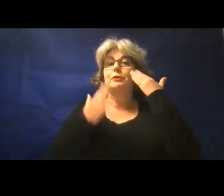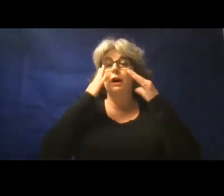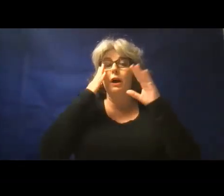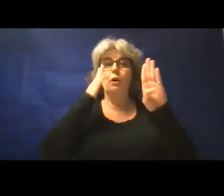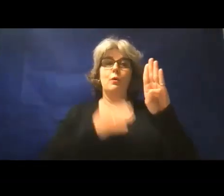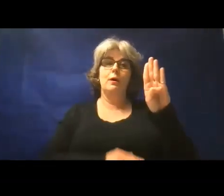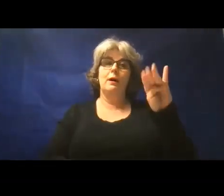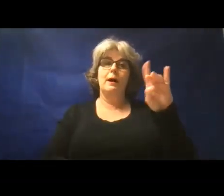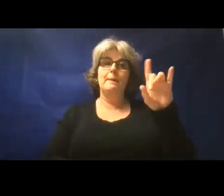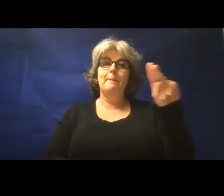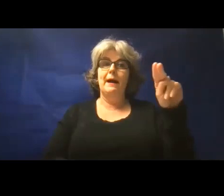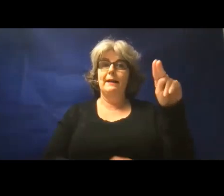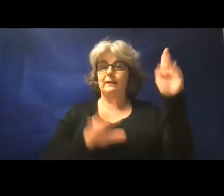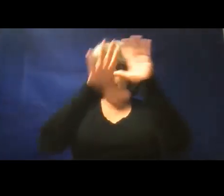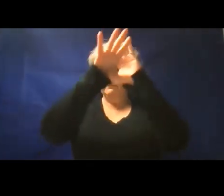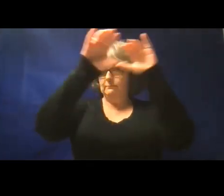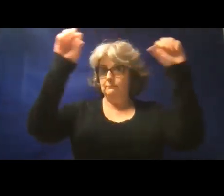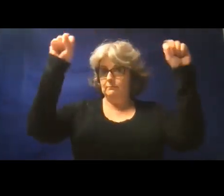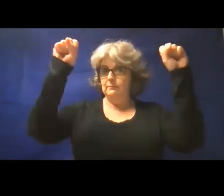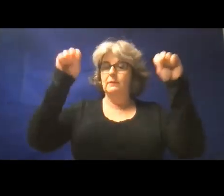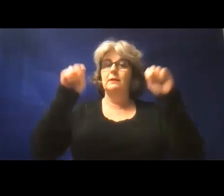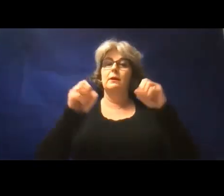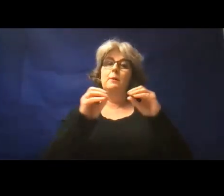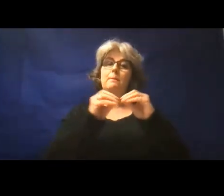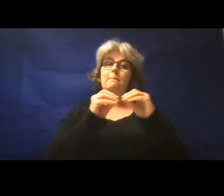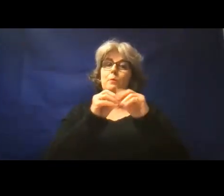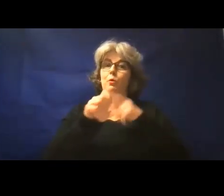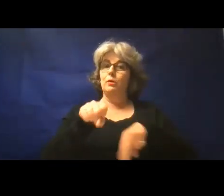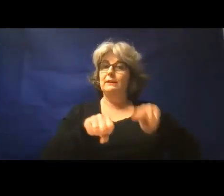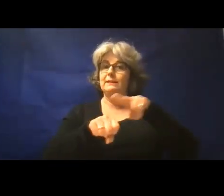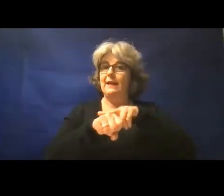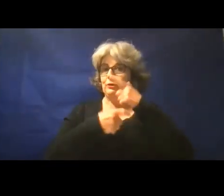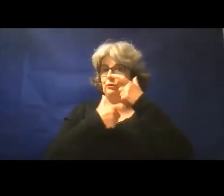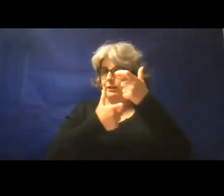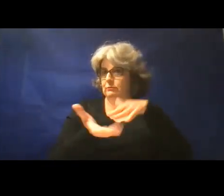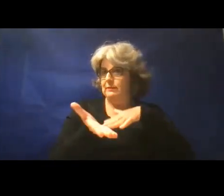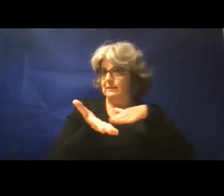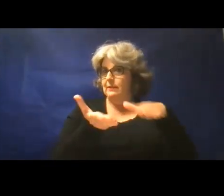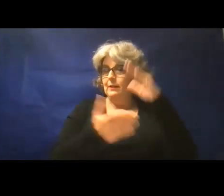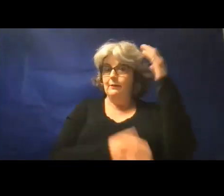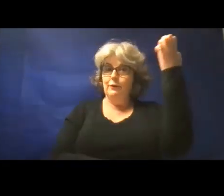announced the expansion of national interest exemptions for European and Chinese students